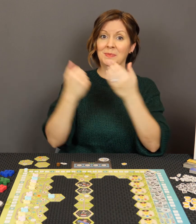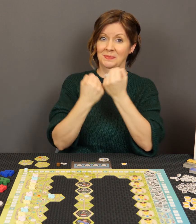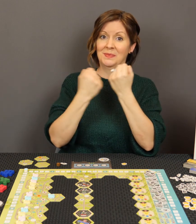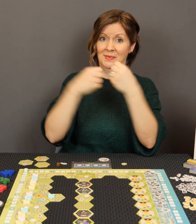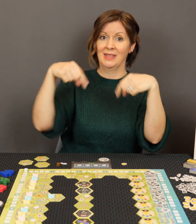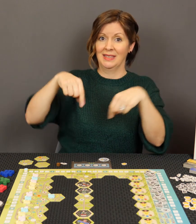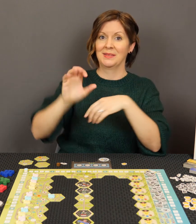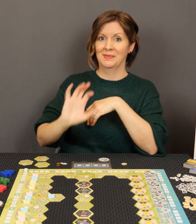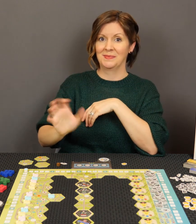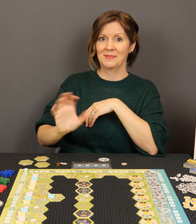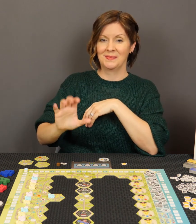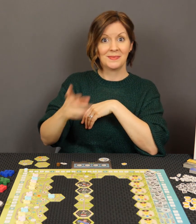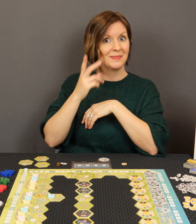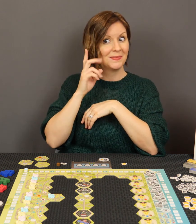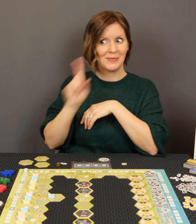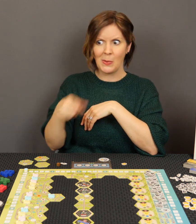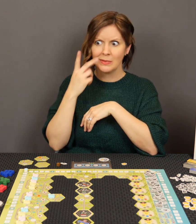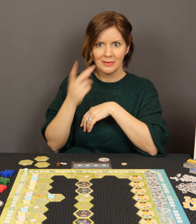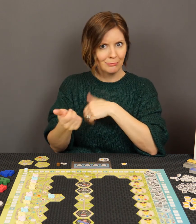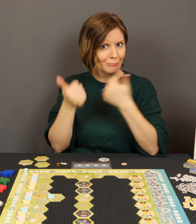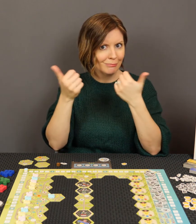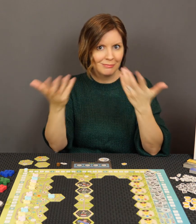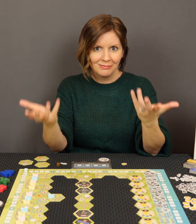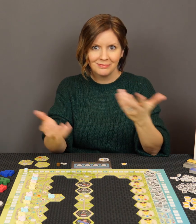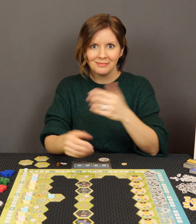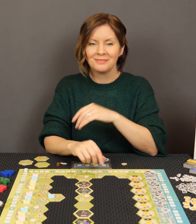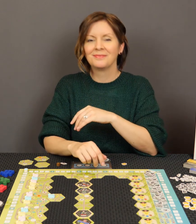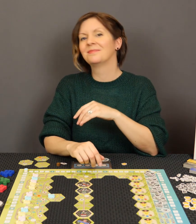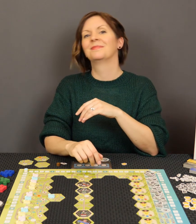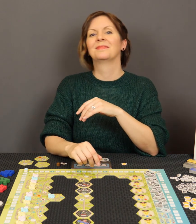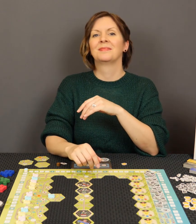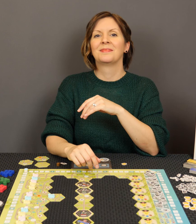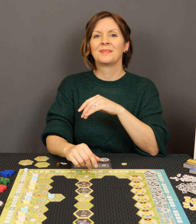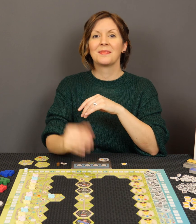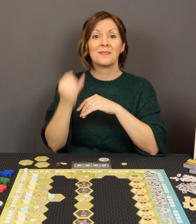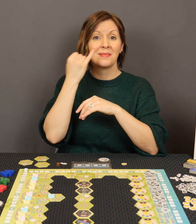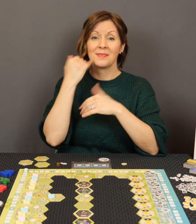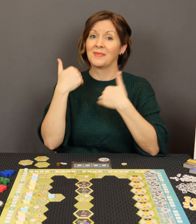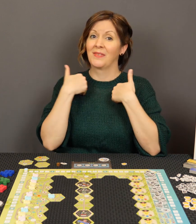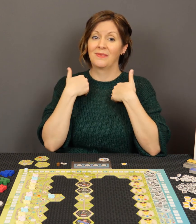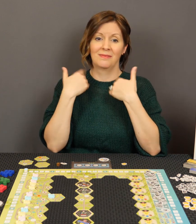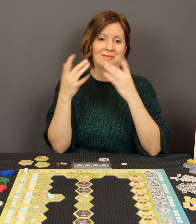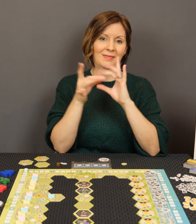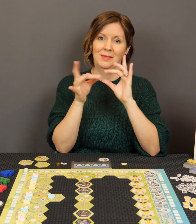who support this channel. So go ahead and see! Check that out!